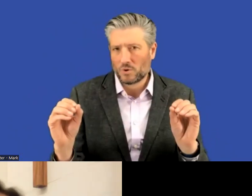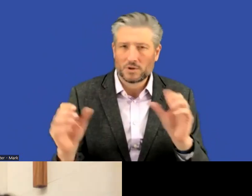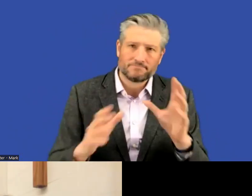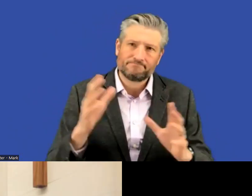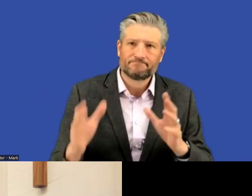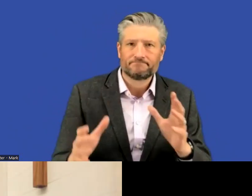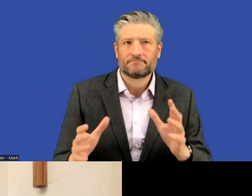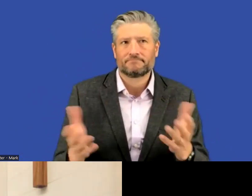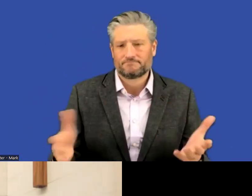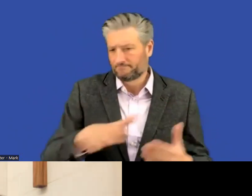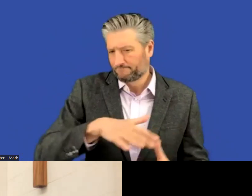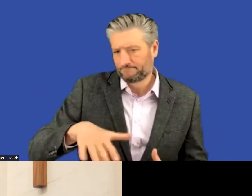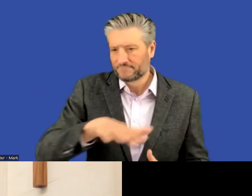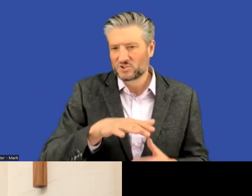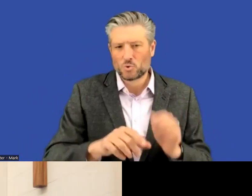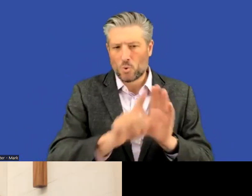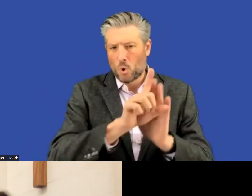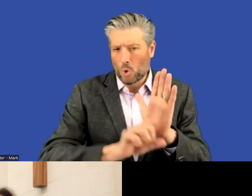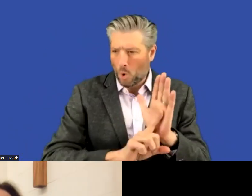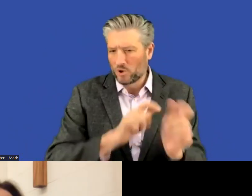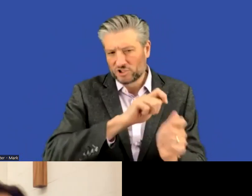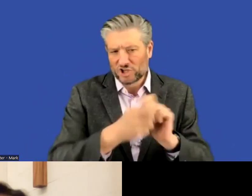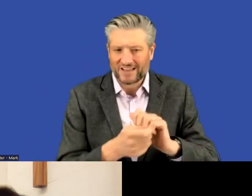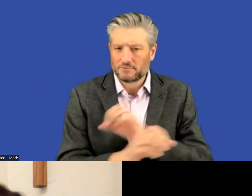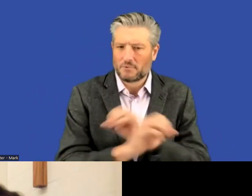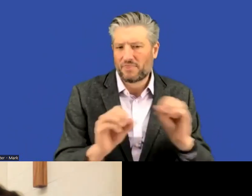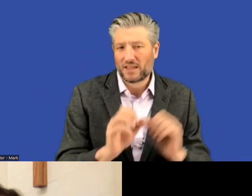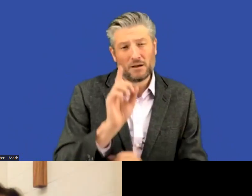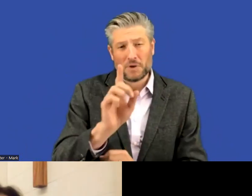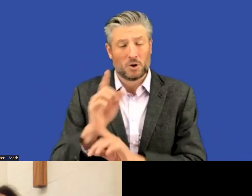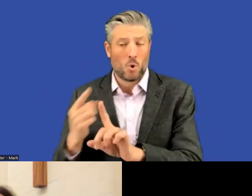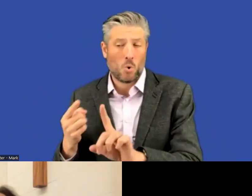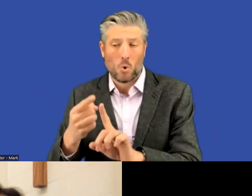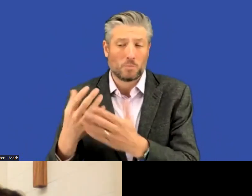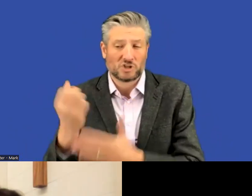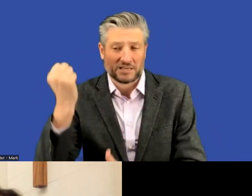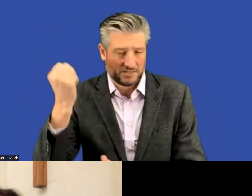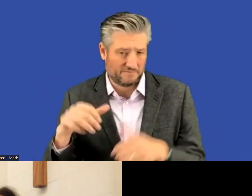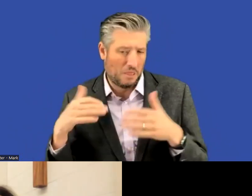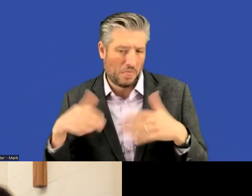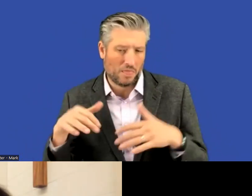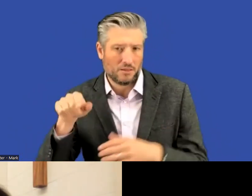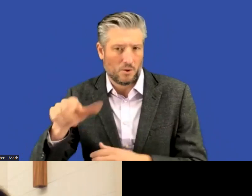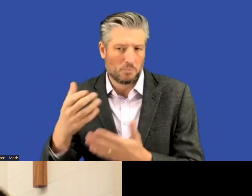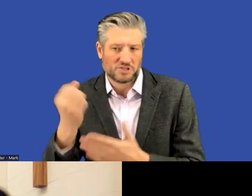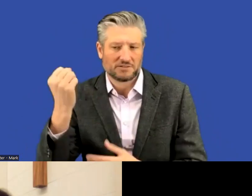kind of the law. It's more of an objective than a legal change. So it's still very disappointing, but it's not a law.